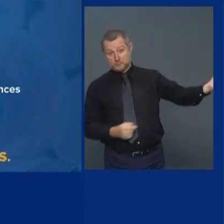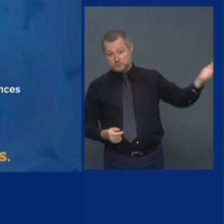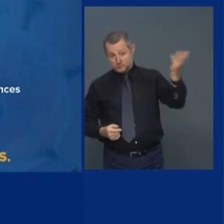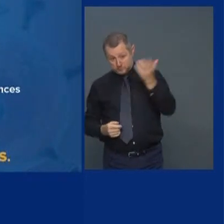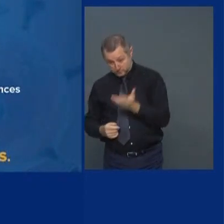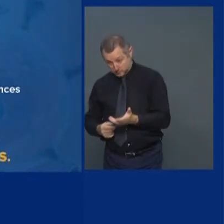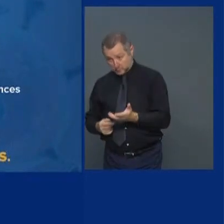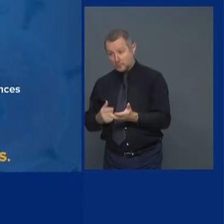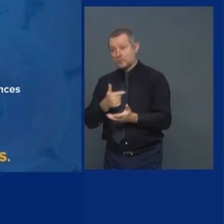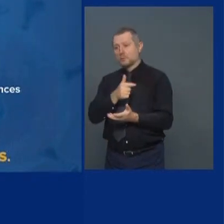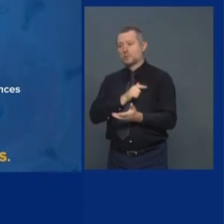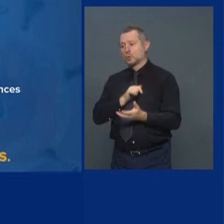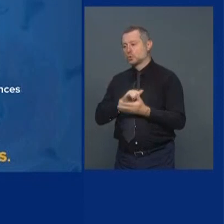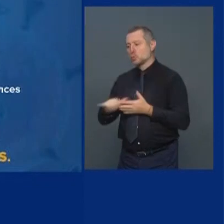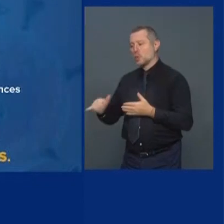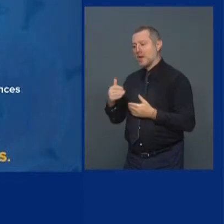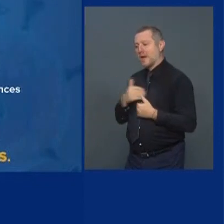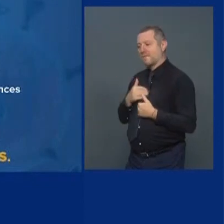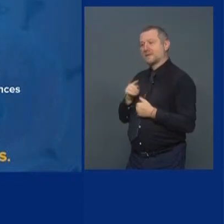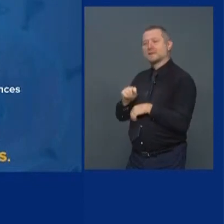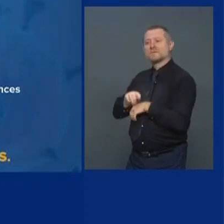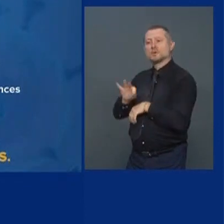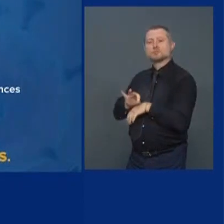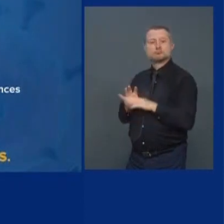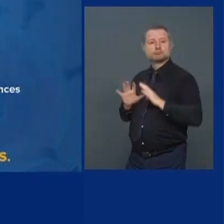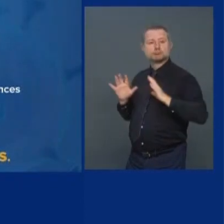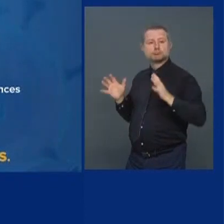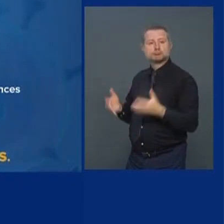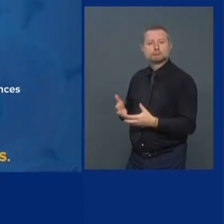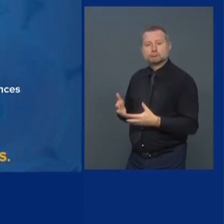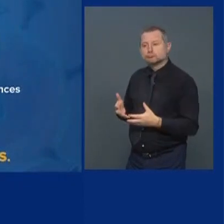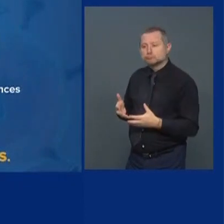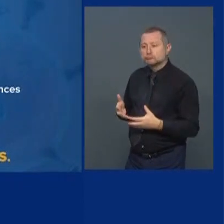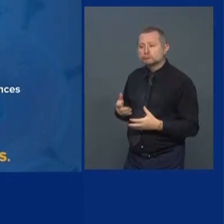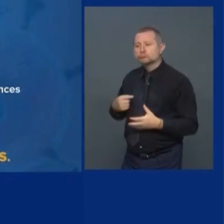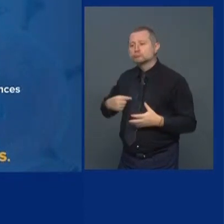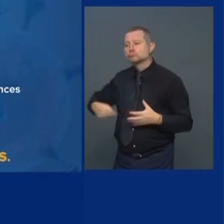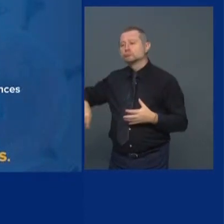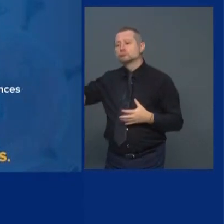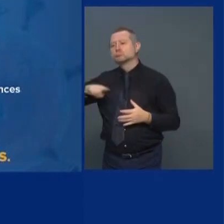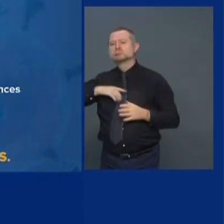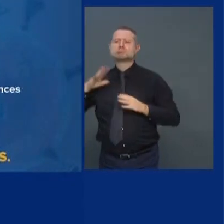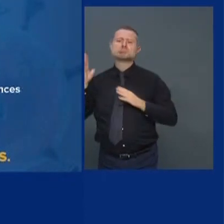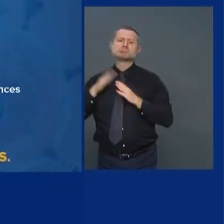DISTRIBUTION PLAN. WE'RE PUTTING TOGETHER OUR OWN GROUP, ONCE THE FDA SAYS IT'S